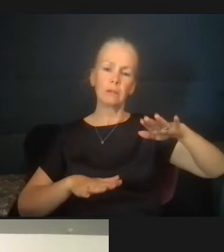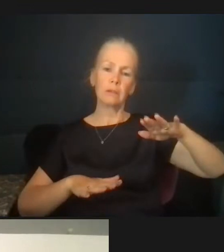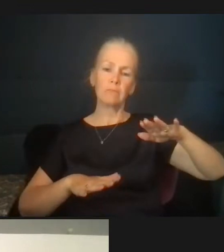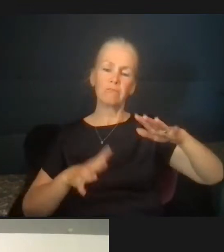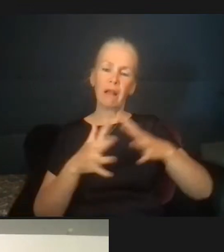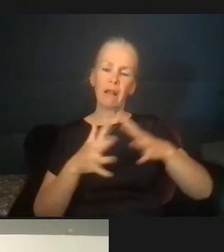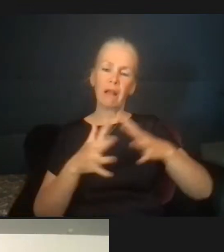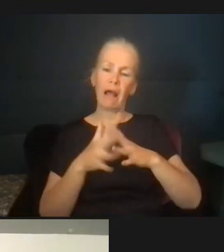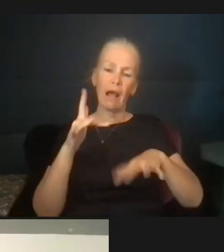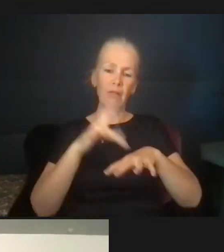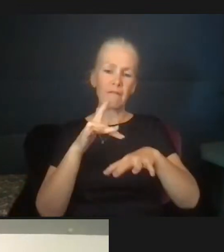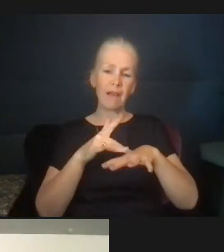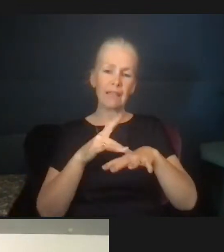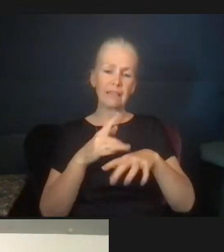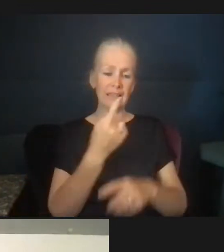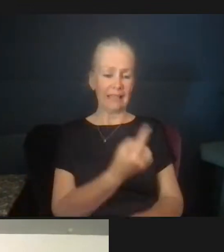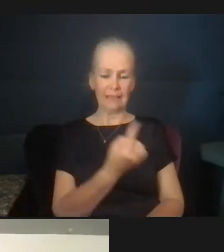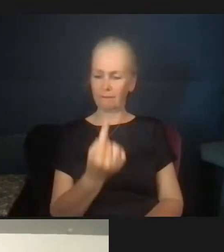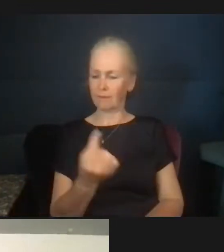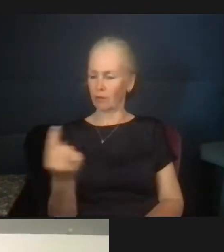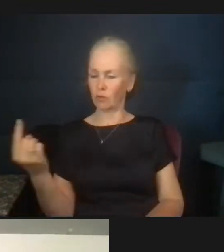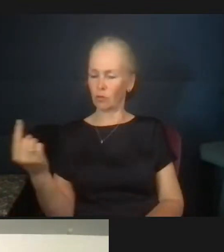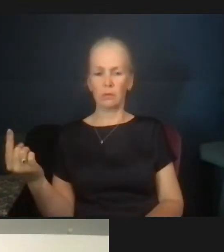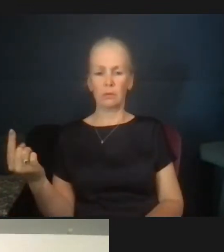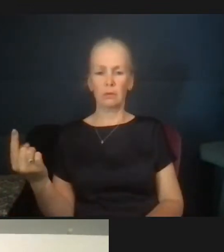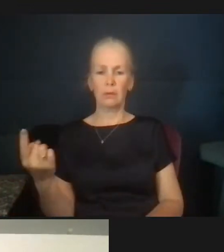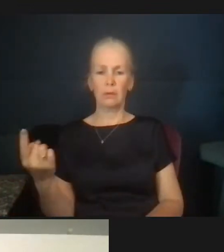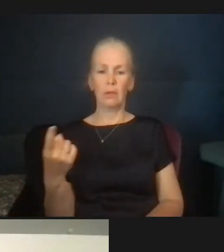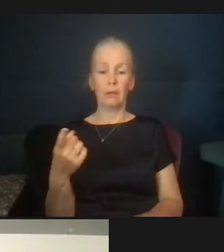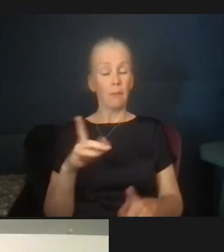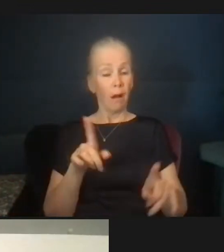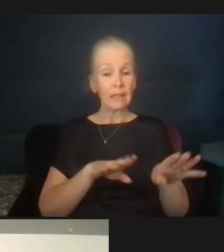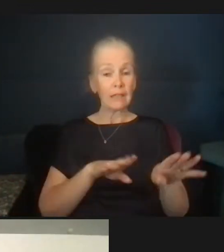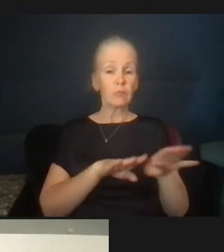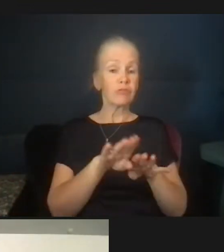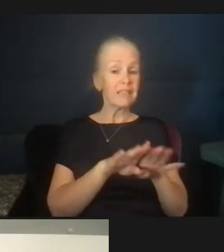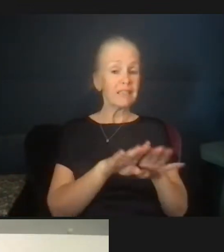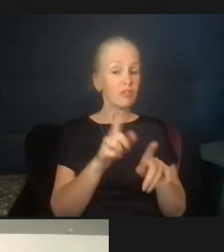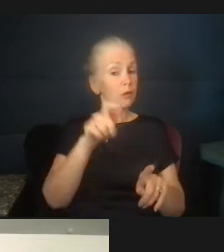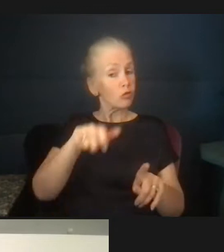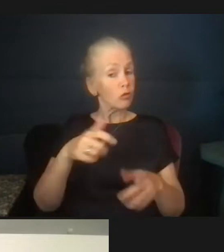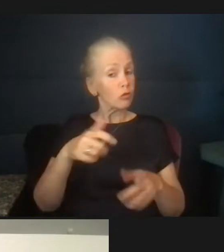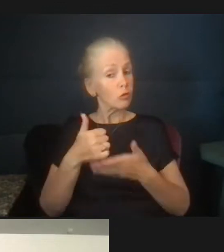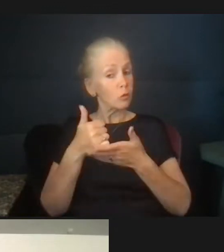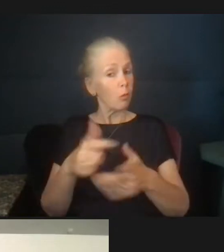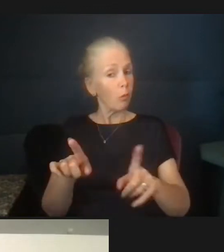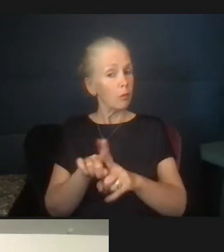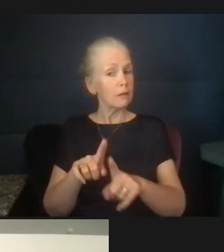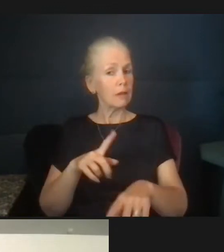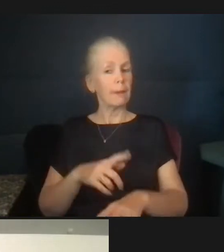they affect us as individuals, as practitioners, but also the students that we support. So although